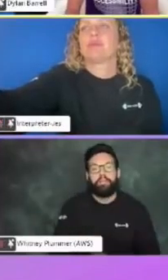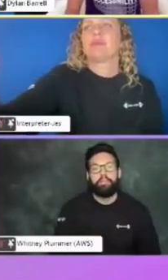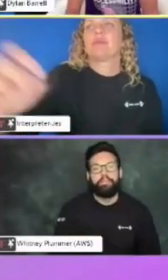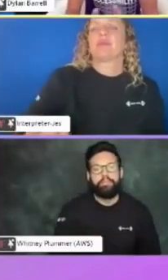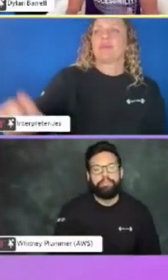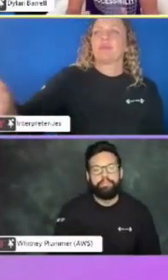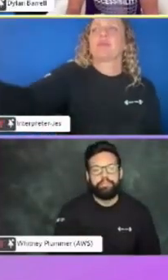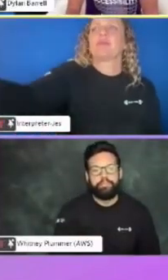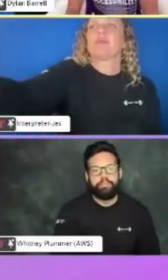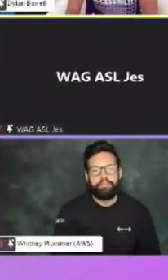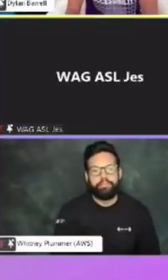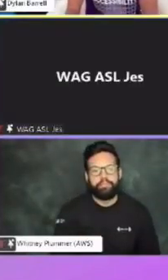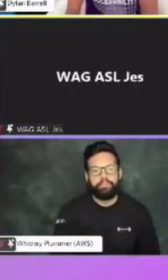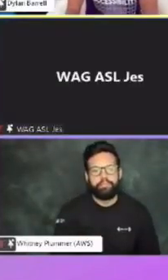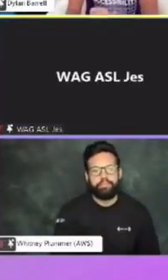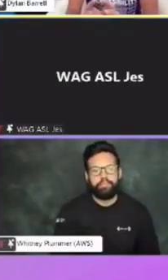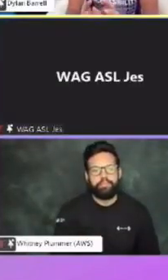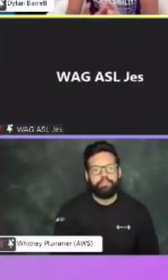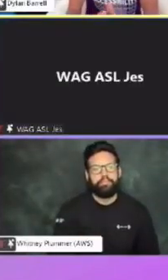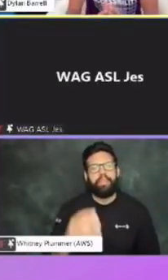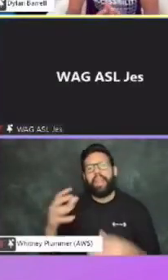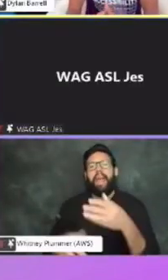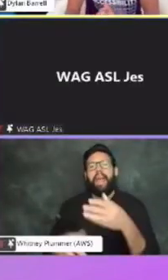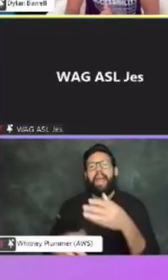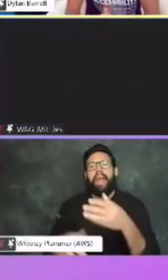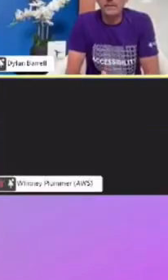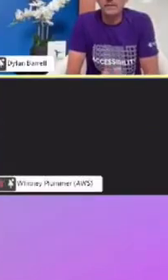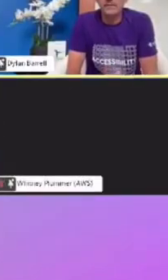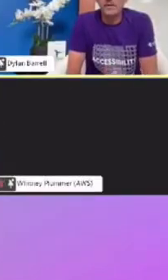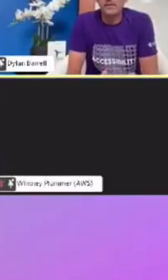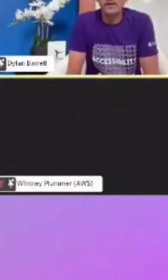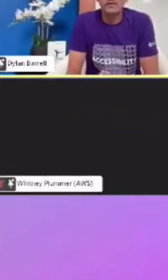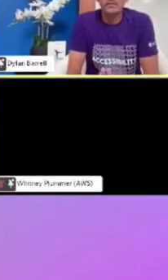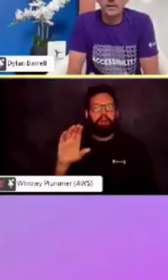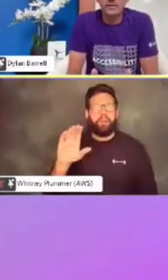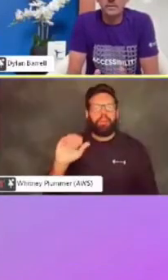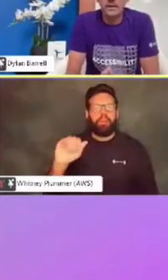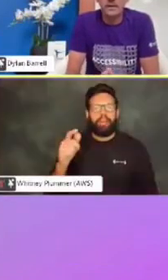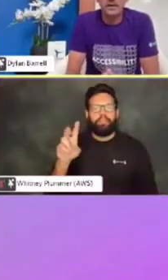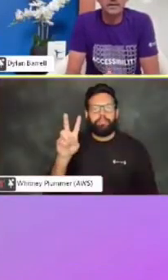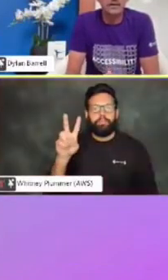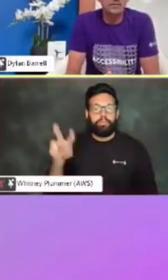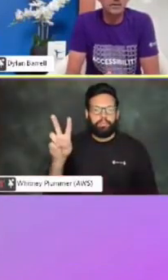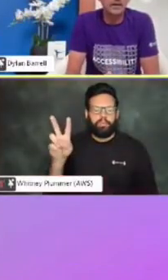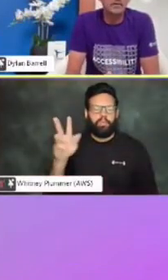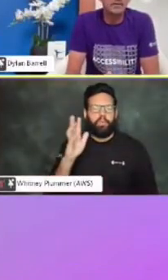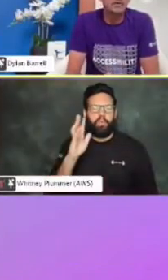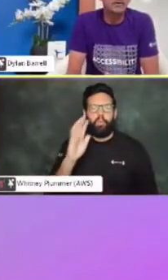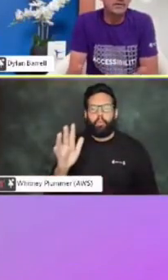we added support for WCAG 2.2 that will show up in the free product once WCAG 2.2 is